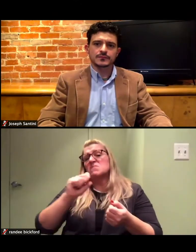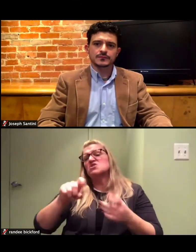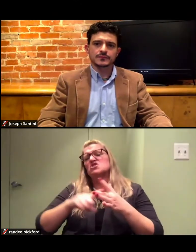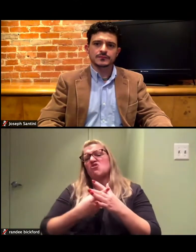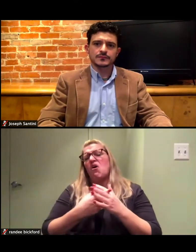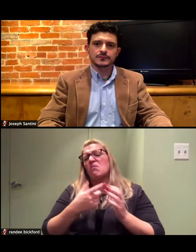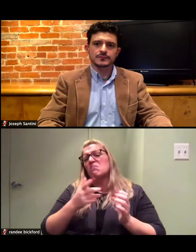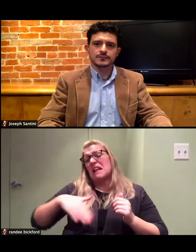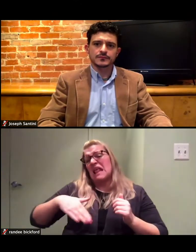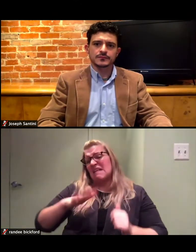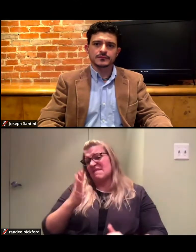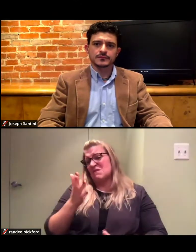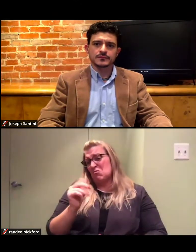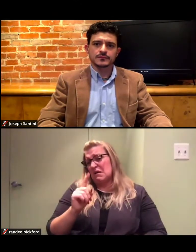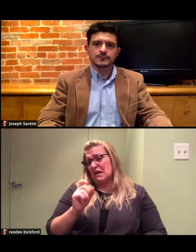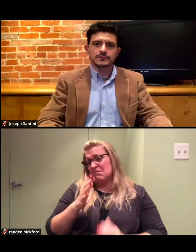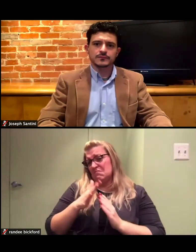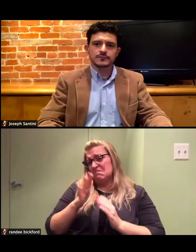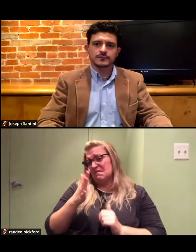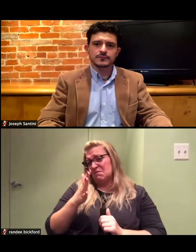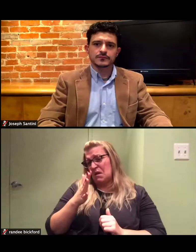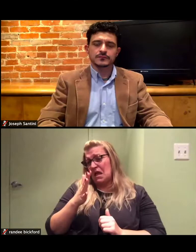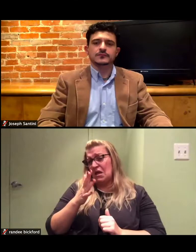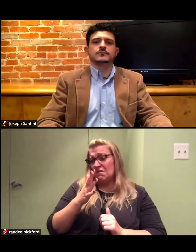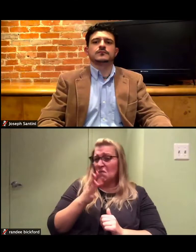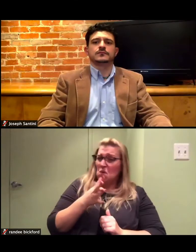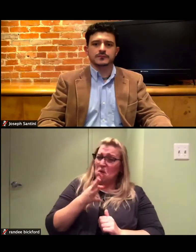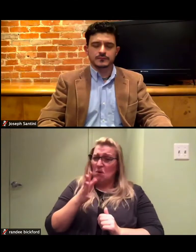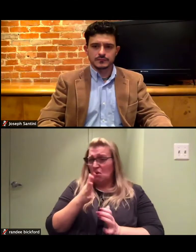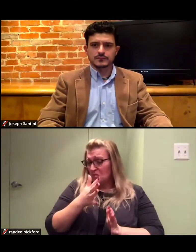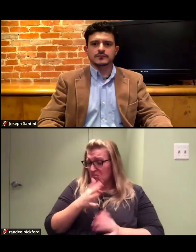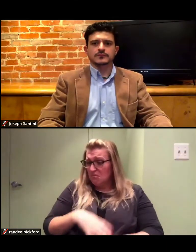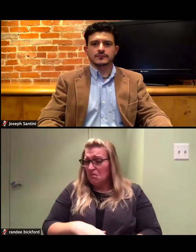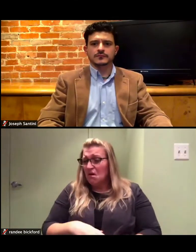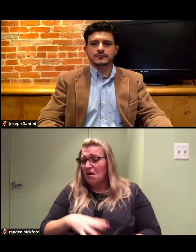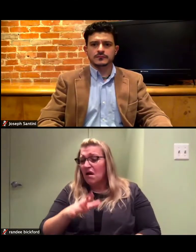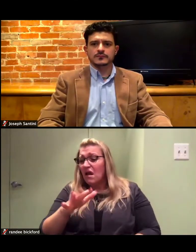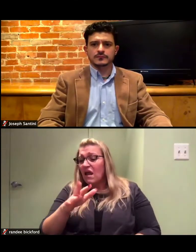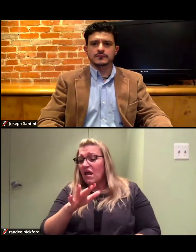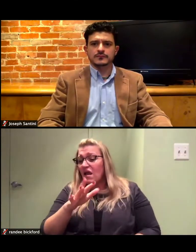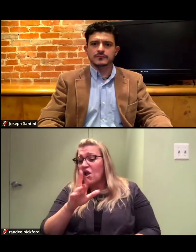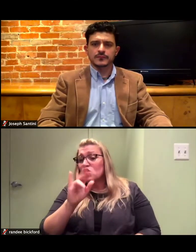Employment and income should start towards the end late fifth grade.